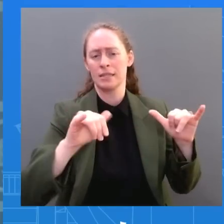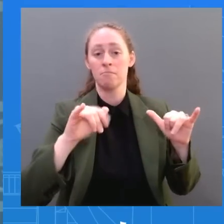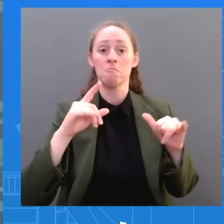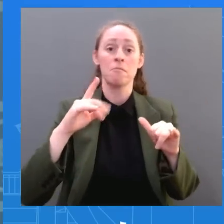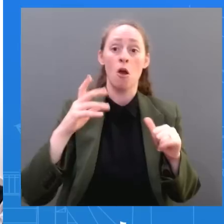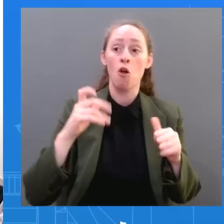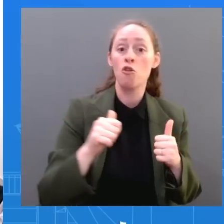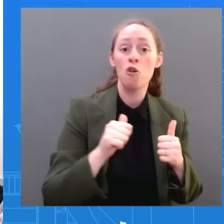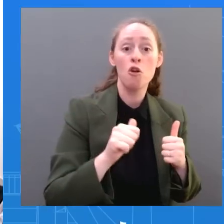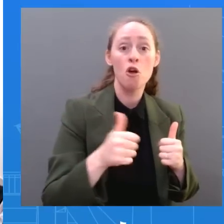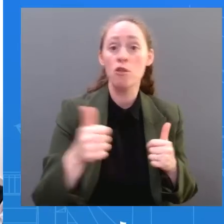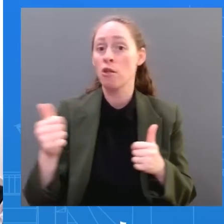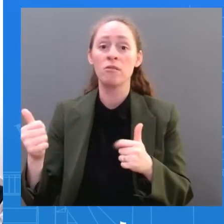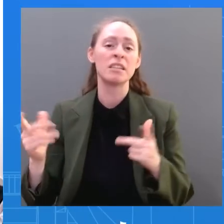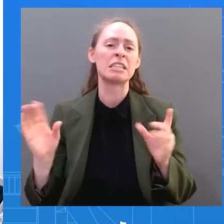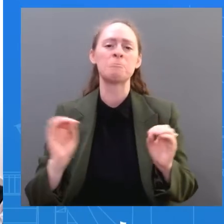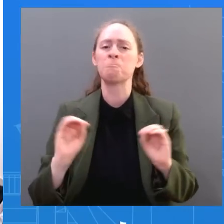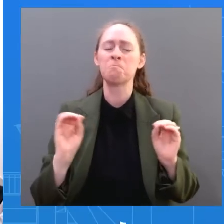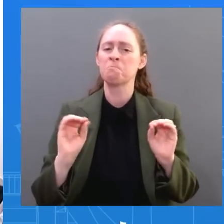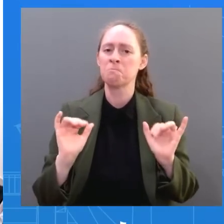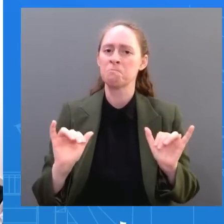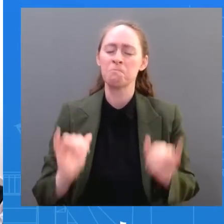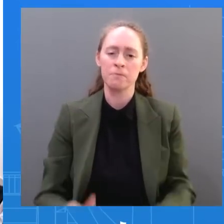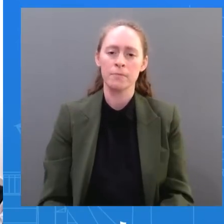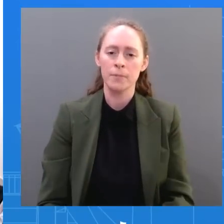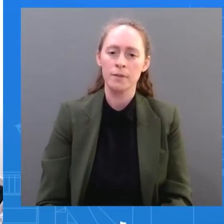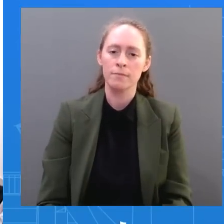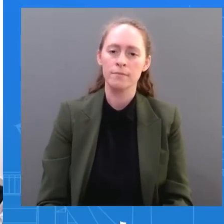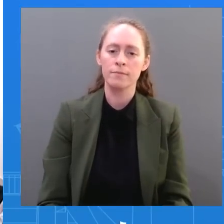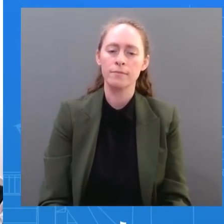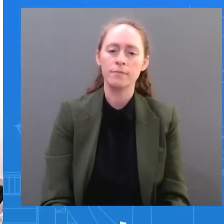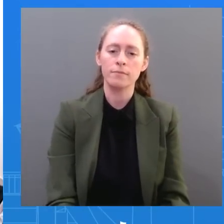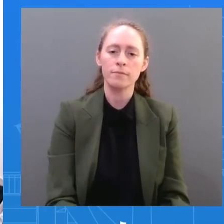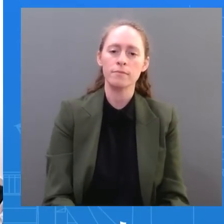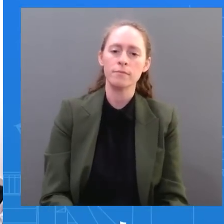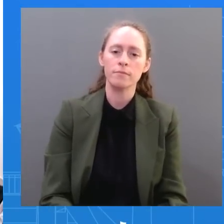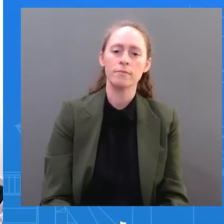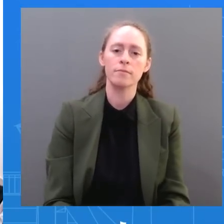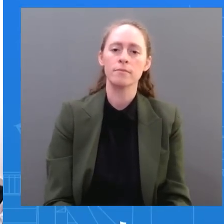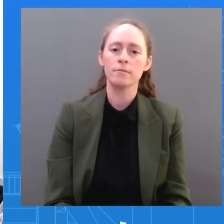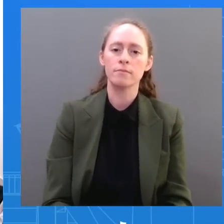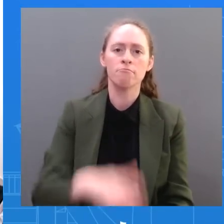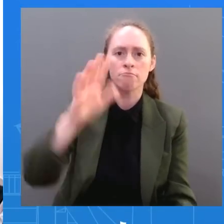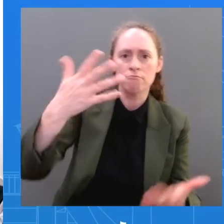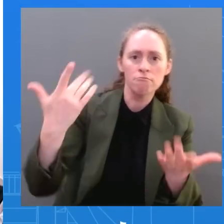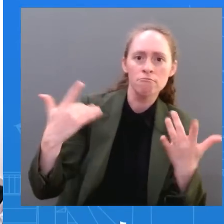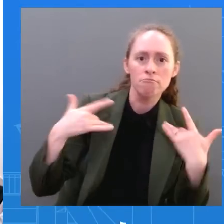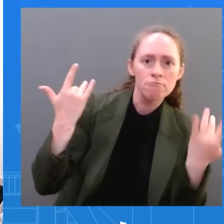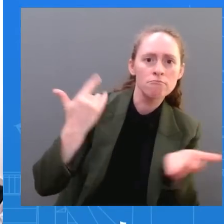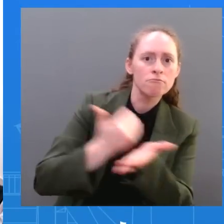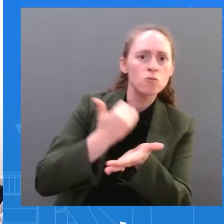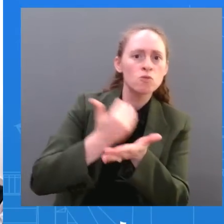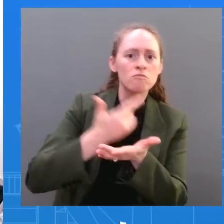is there an update on when the President will make a decision on Chinese tariffs? And will he be speaking to President Xi before he makes that decision?